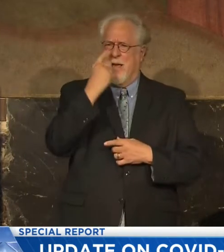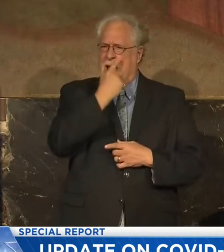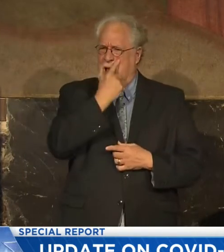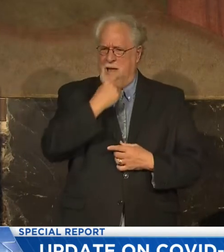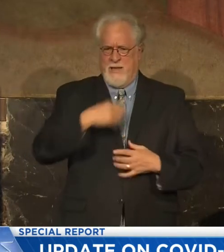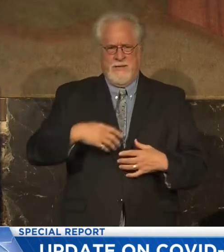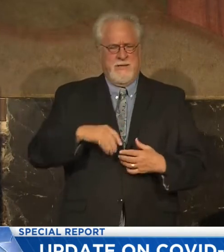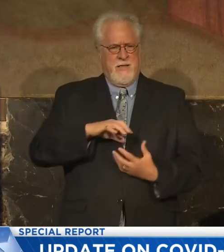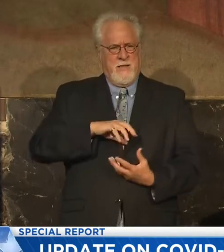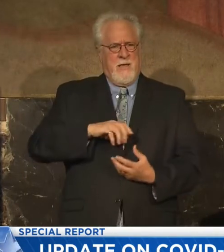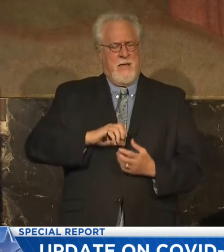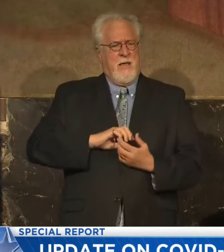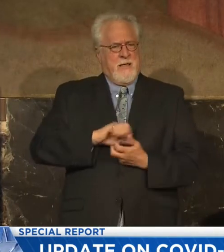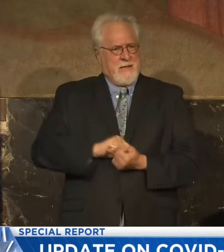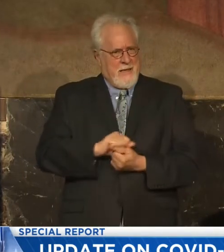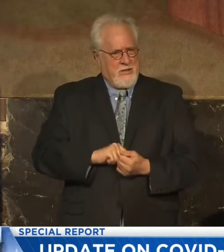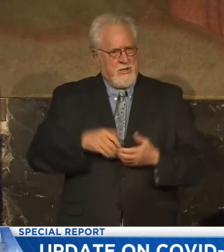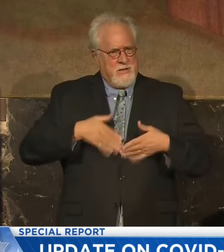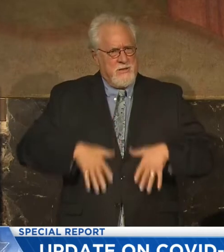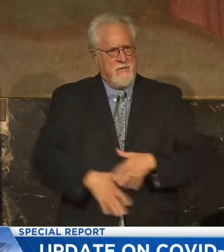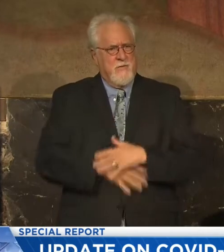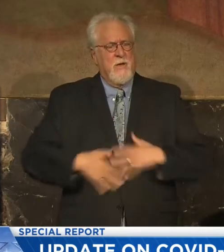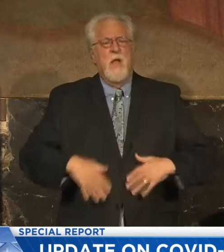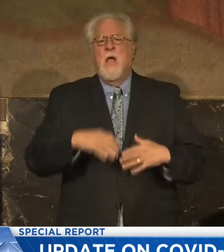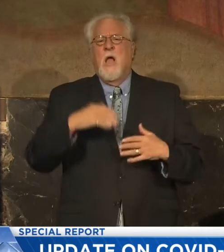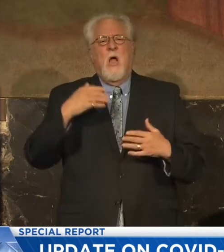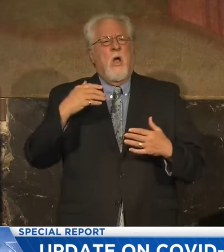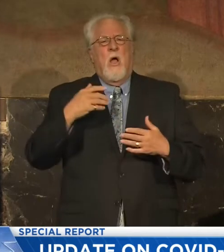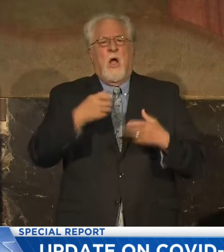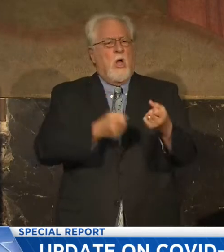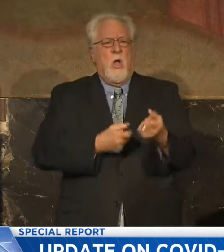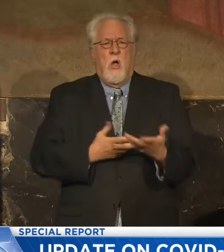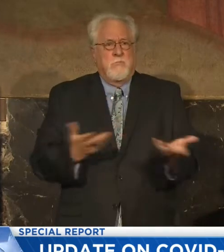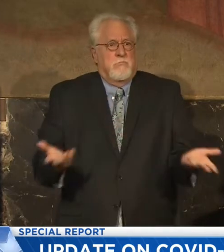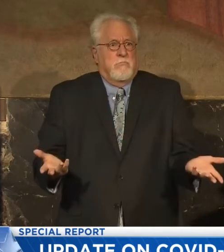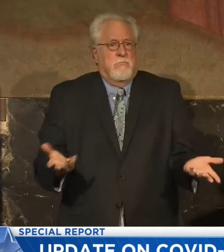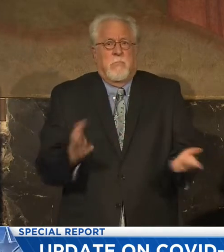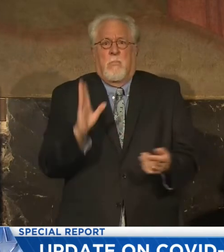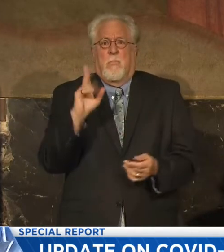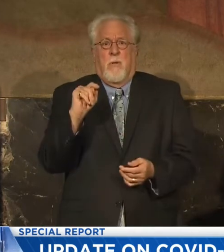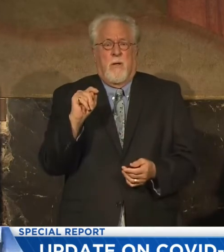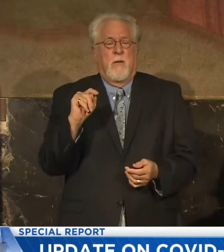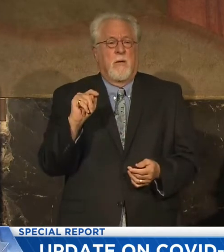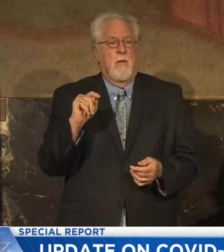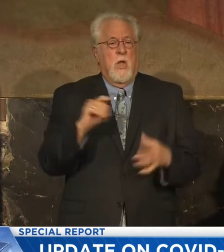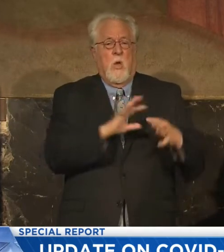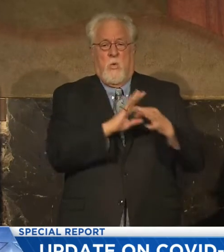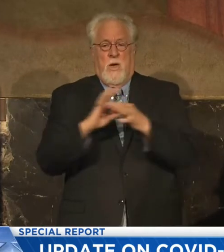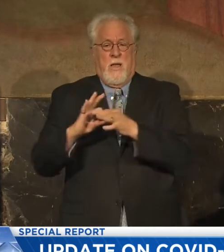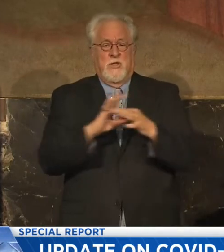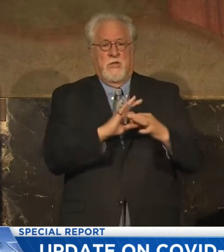DIFFERENT BODY PARTS CAN BECOME INFLAMMED, INCLUDING THE HEART,